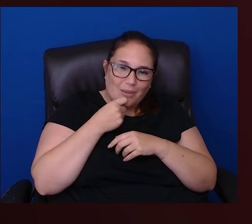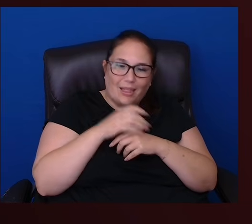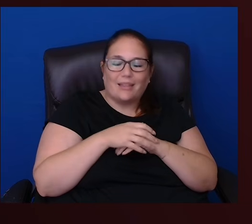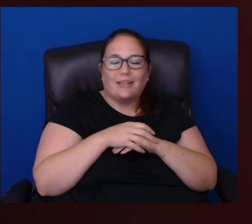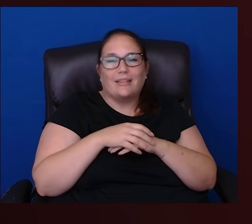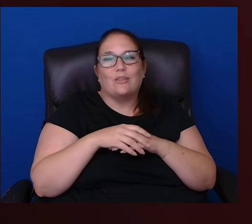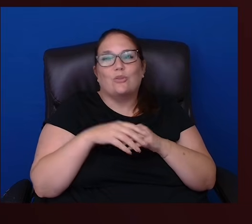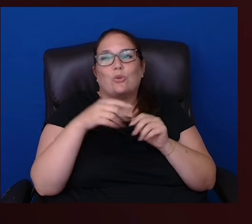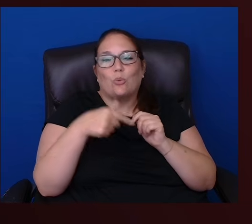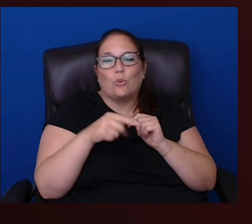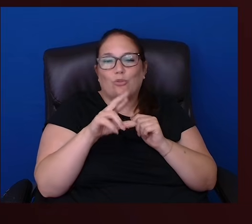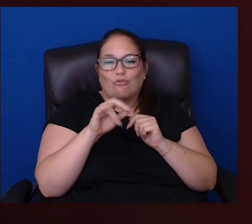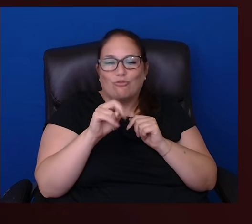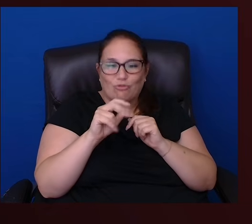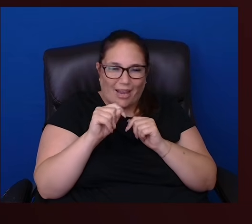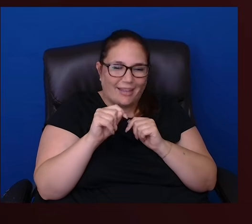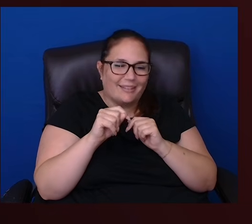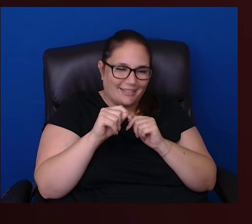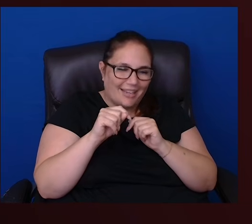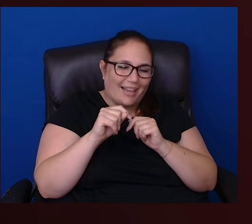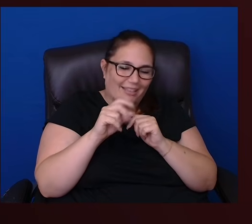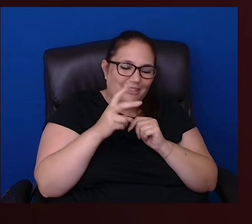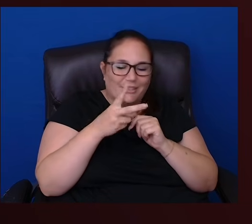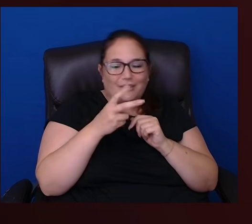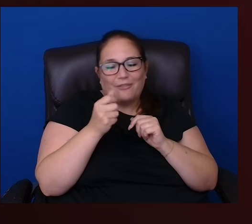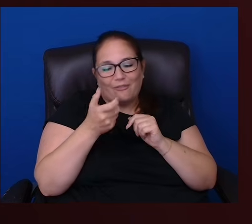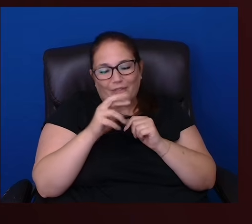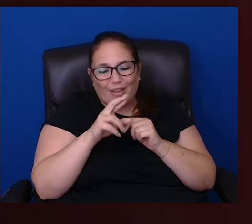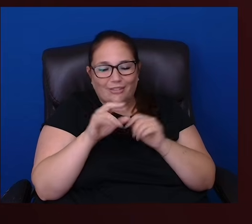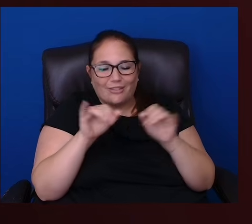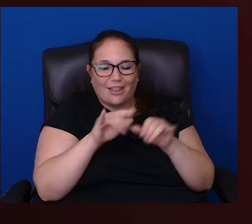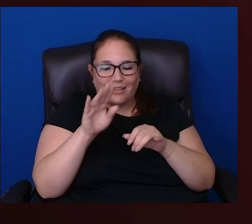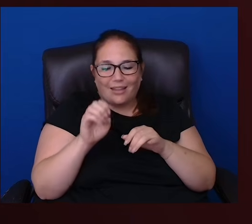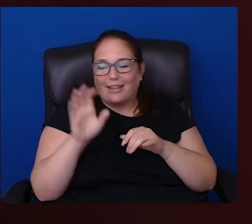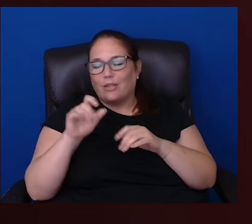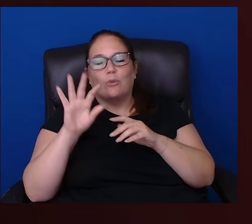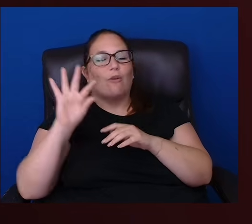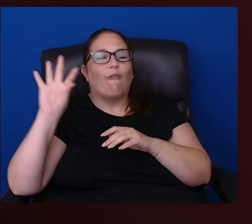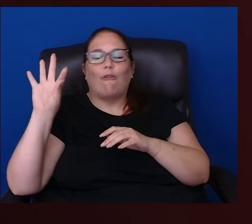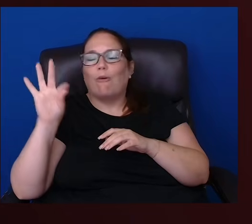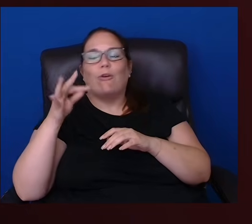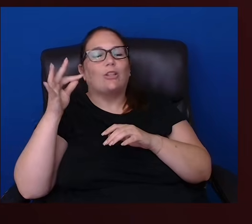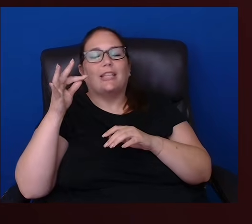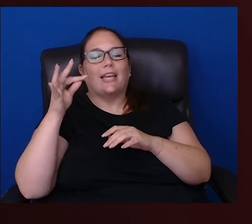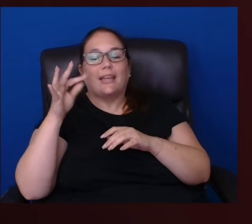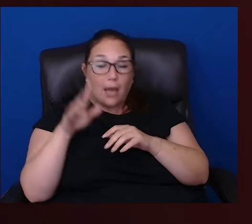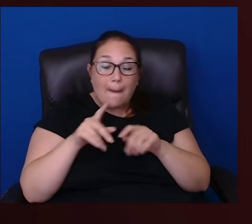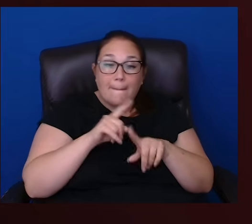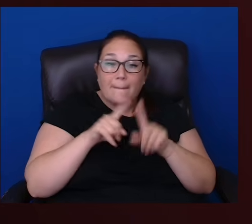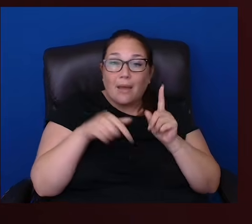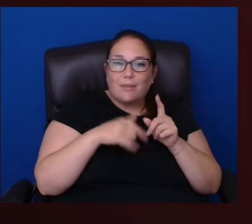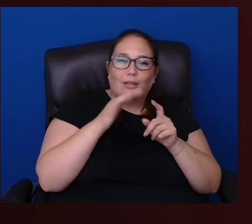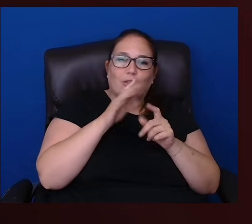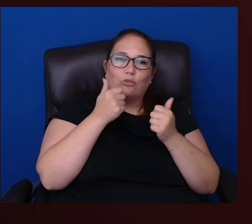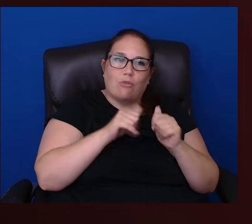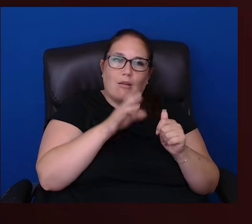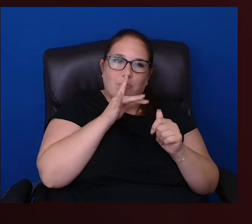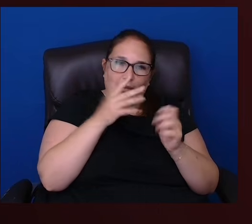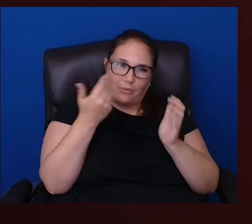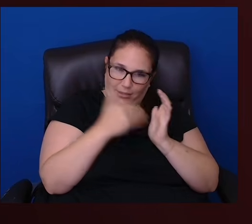Q is silent, Drant, Drante. So, this database, which I'm not going to pronounce, which shall not be named,